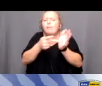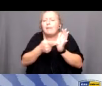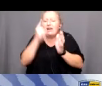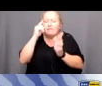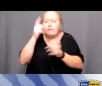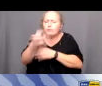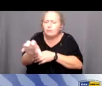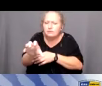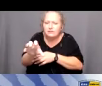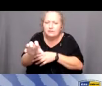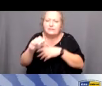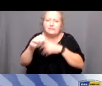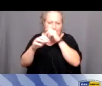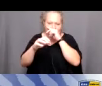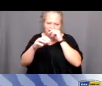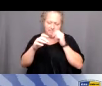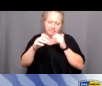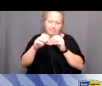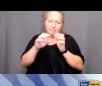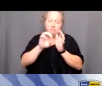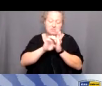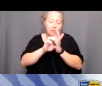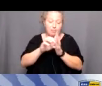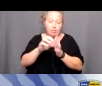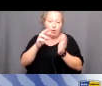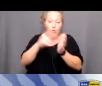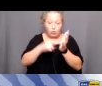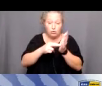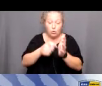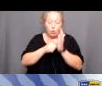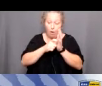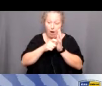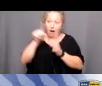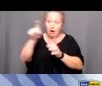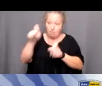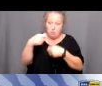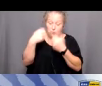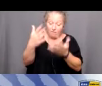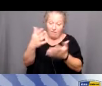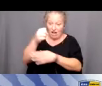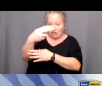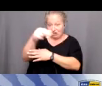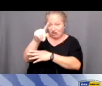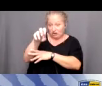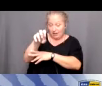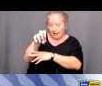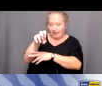for instance, the regulation requires that the employer provide shade, and that shade must not expose employees to